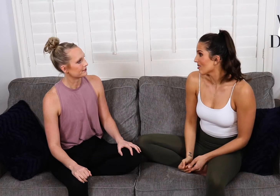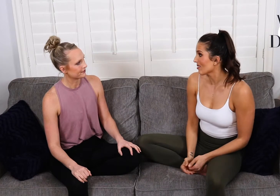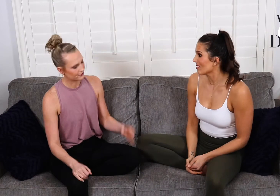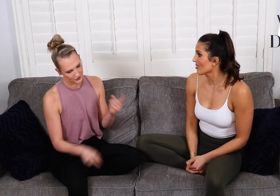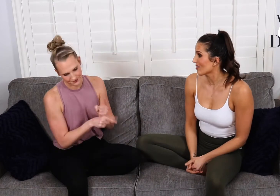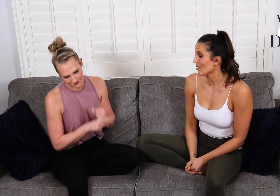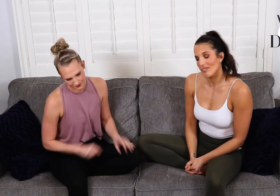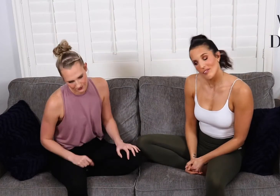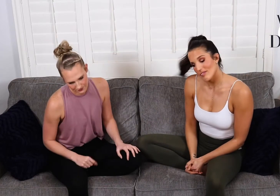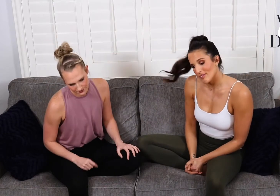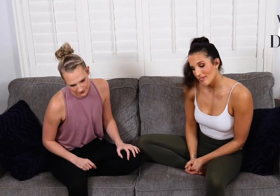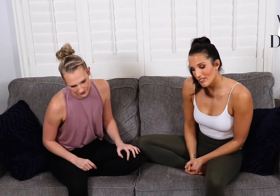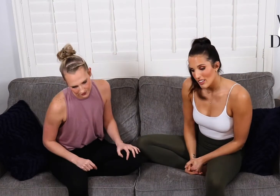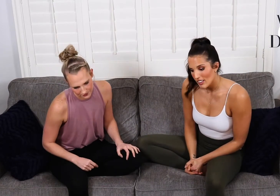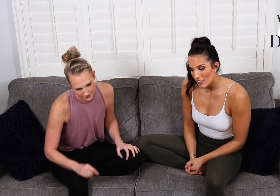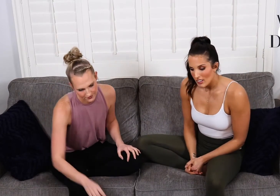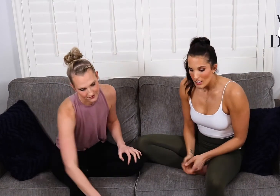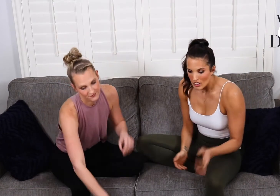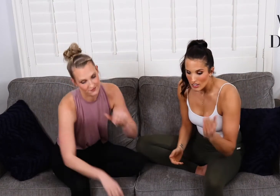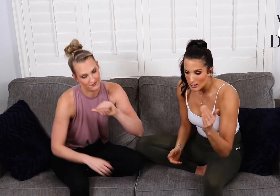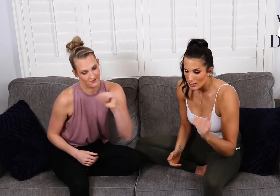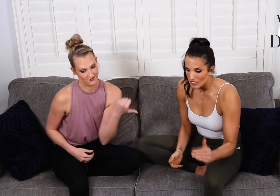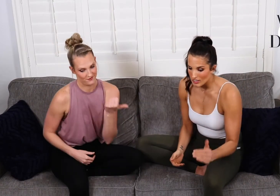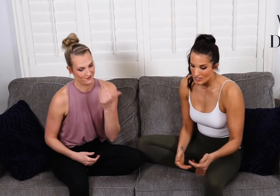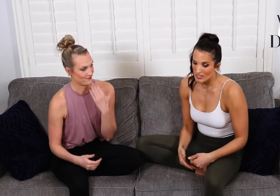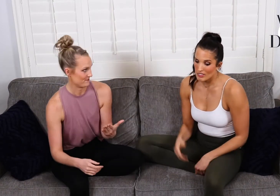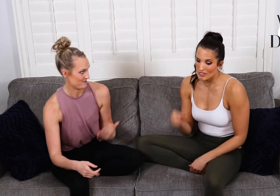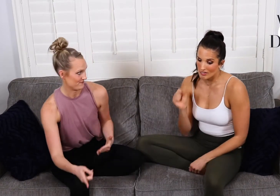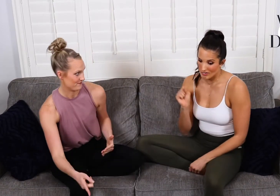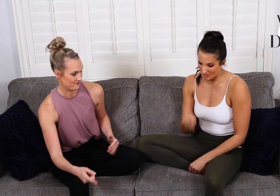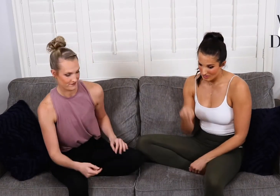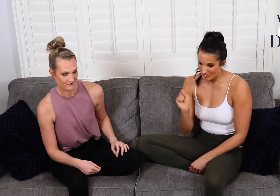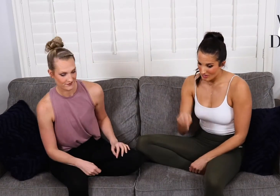Right. So here's another good one.